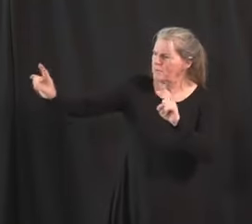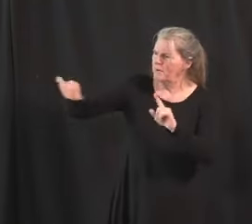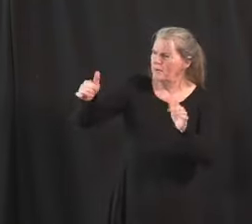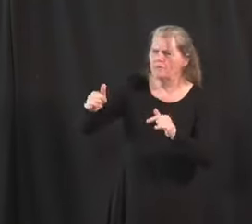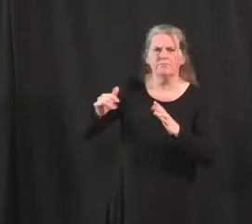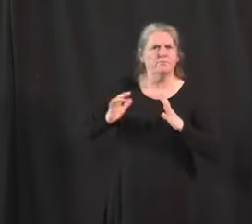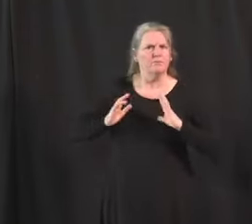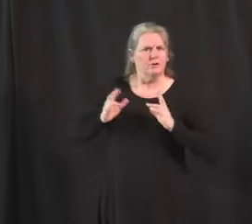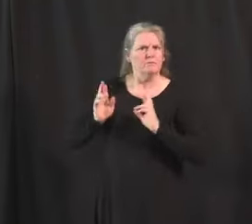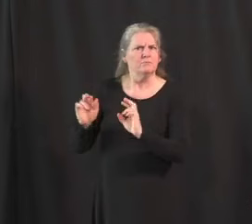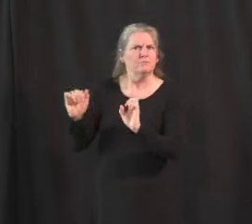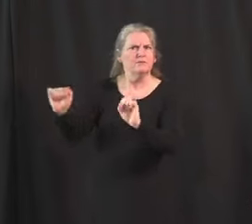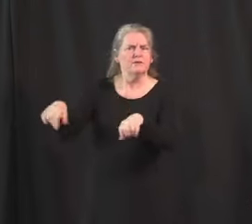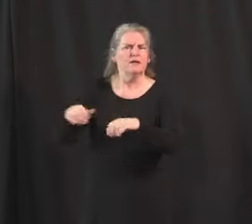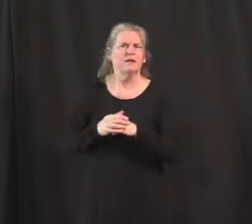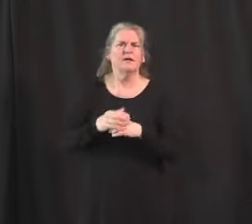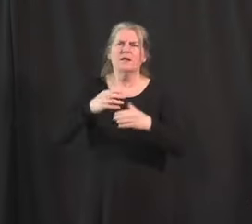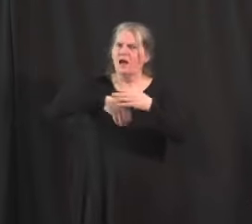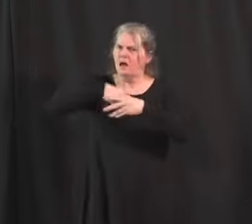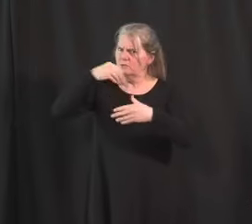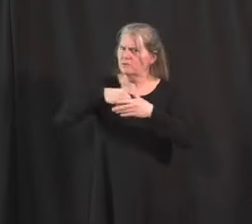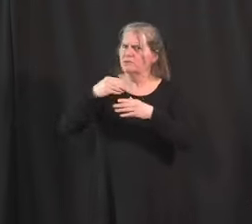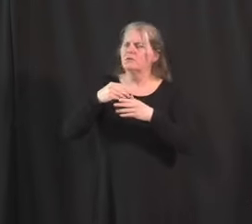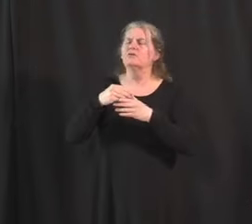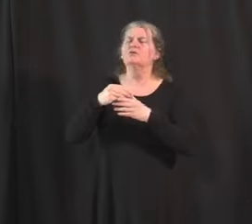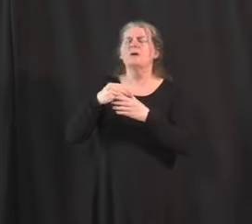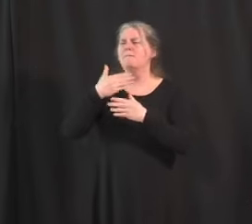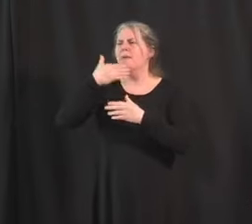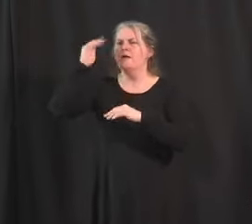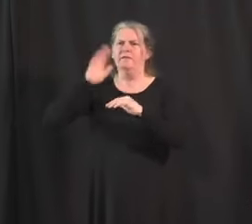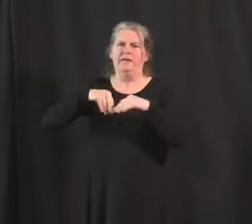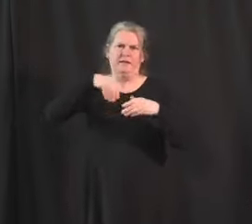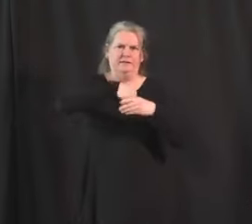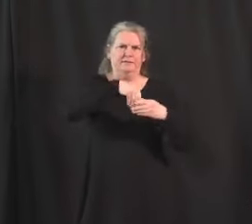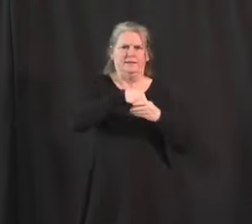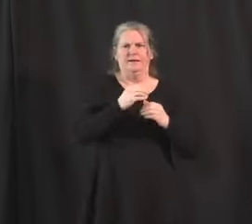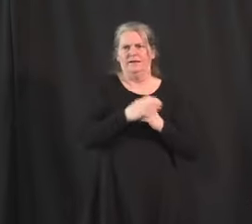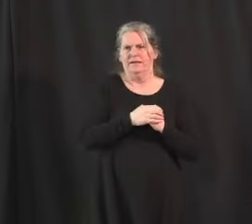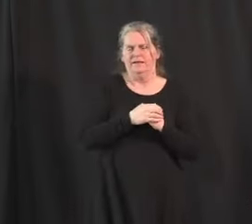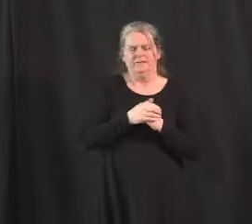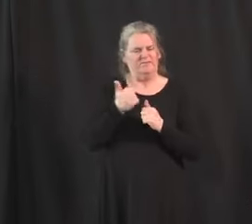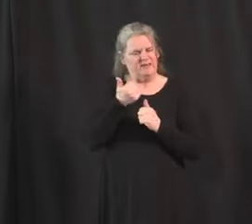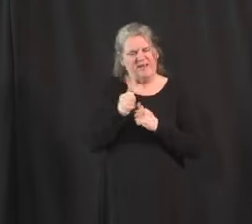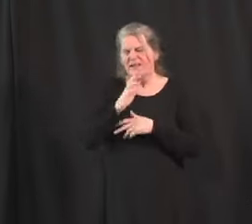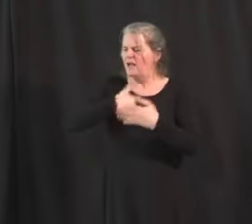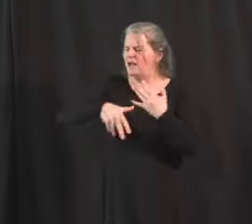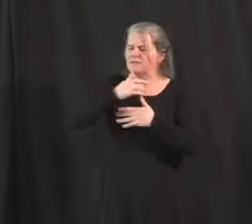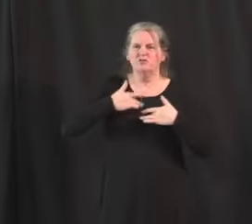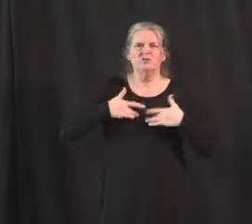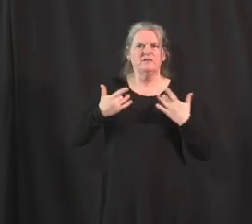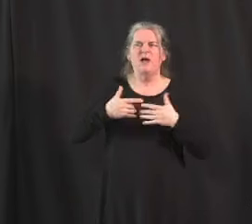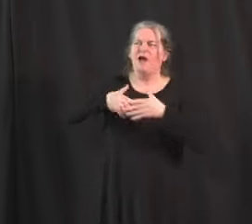OUTDOORS IN GENERAL IS A BETTER PLACE TO CARRY OUT ANY SOCIAL ACTIVITY.